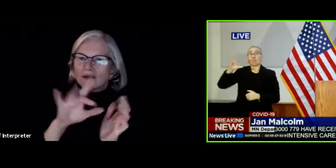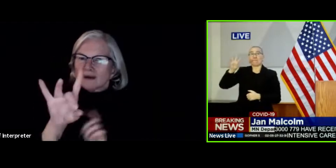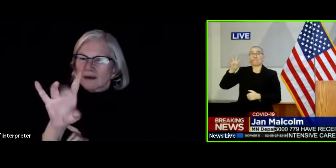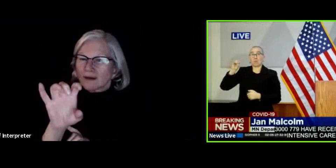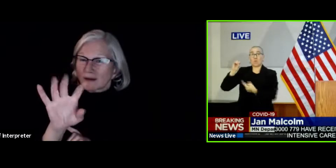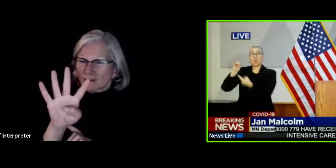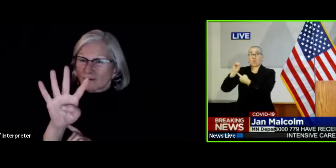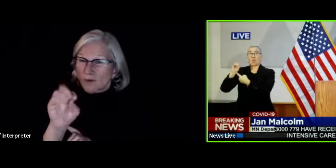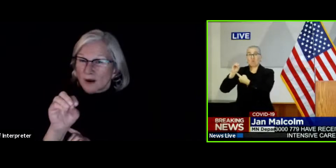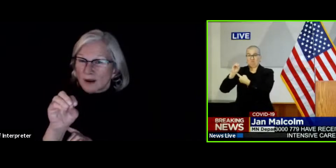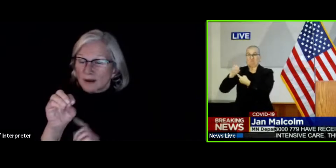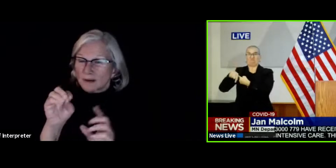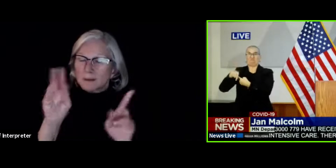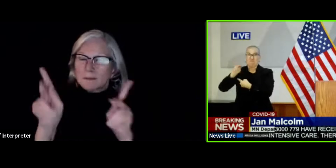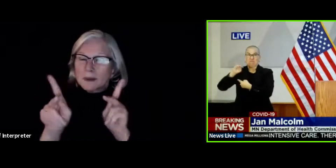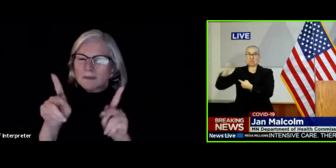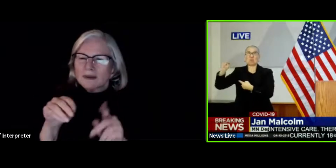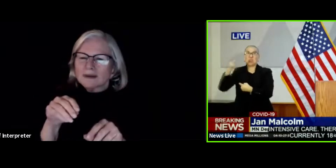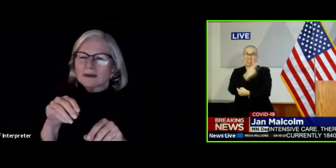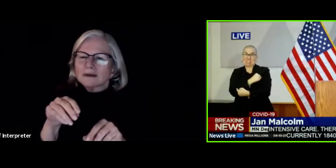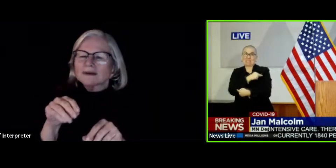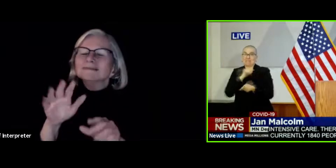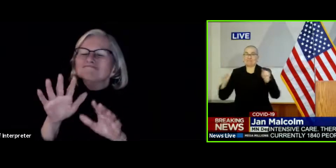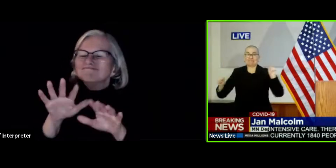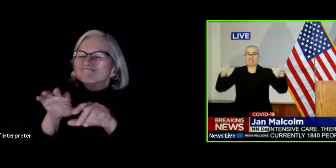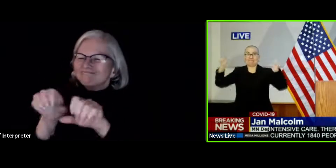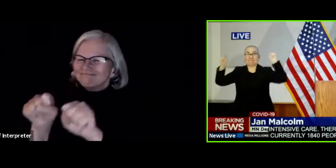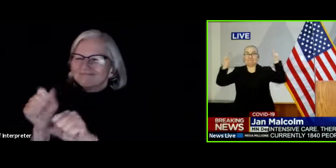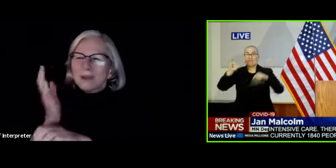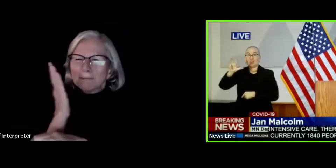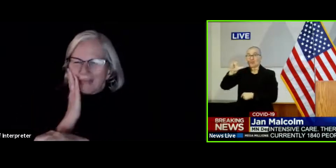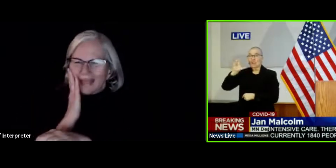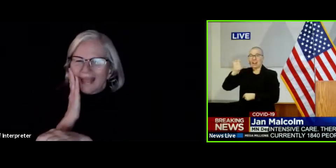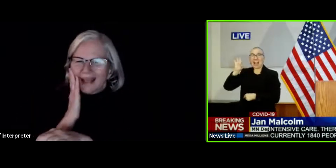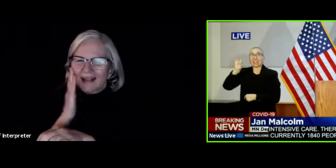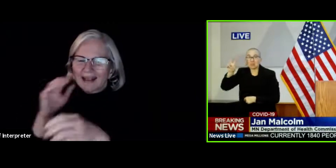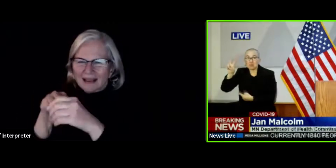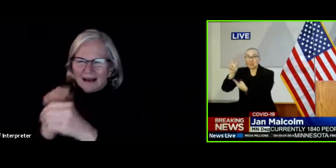COVID-19. OF THOSE, 3912 ARE IN INTENSIVE CARE.